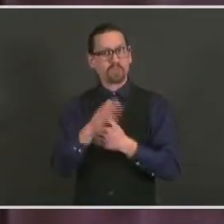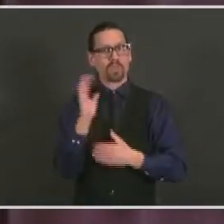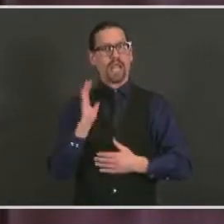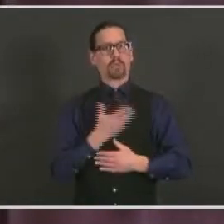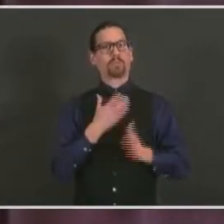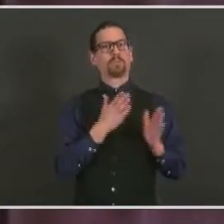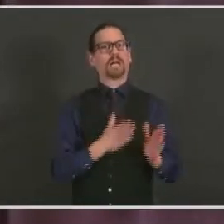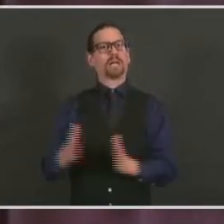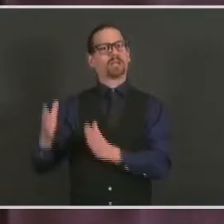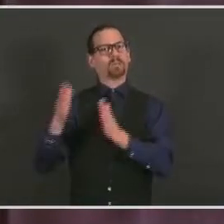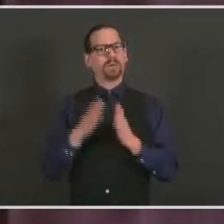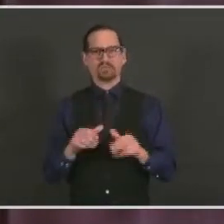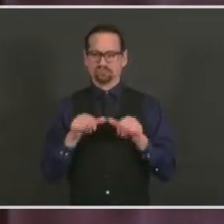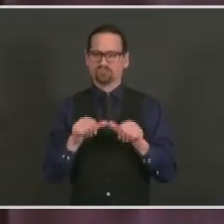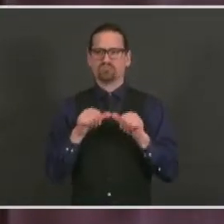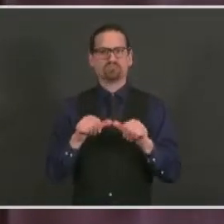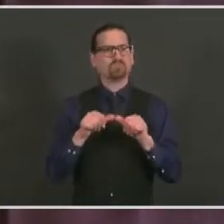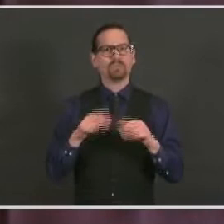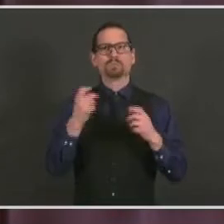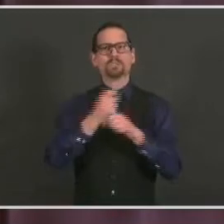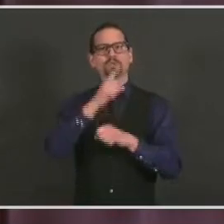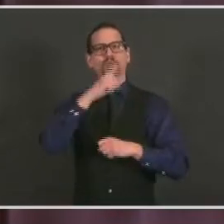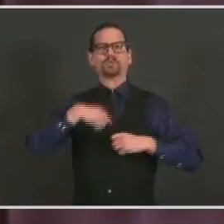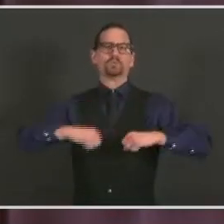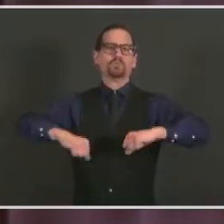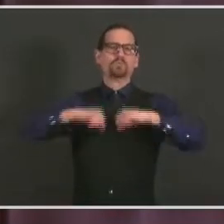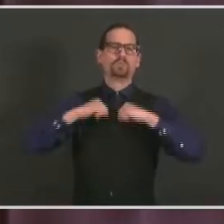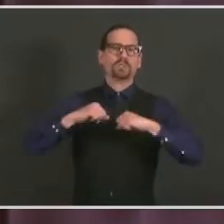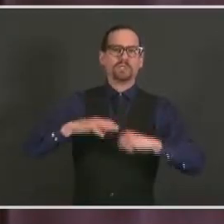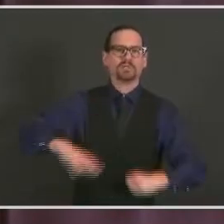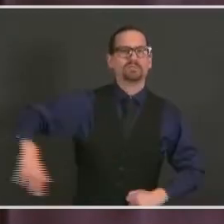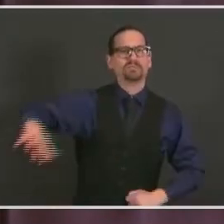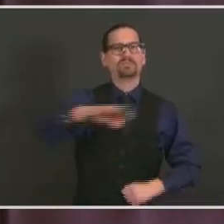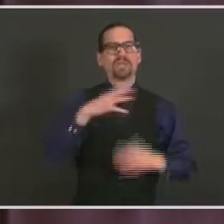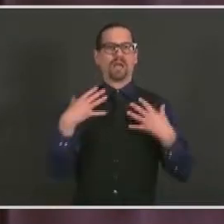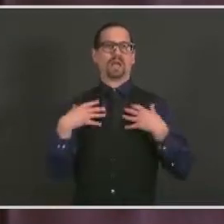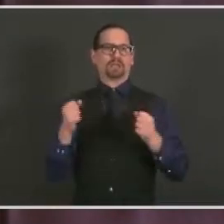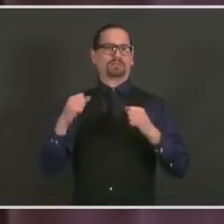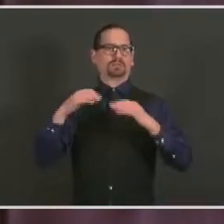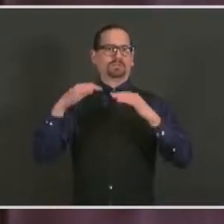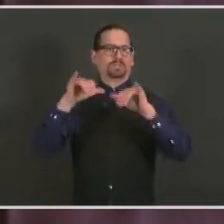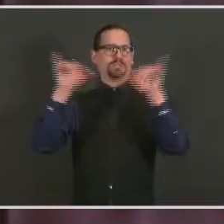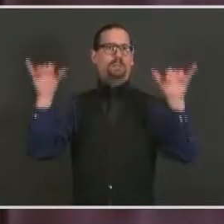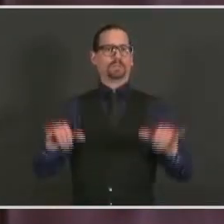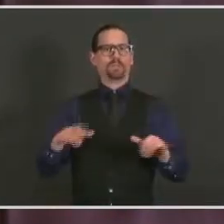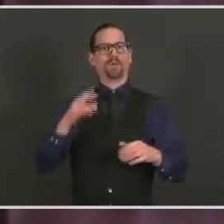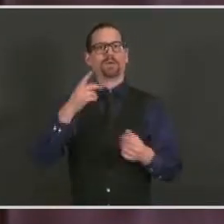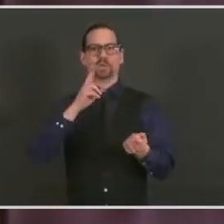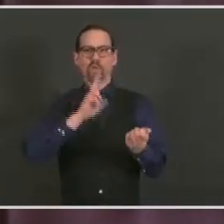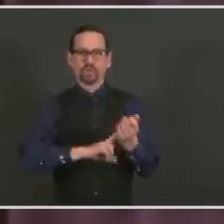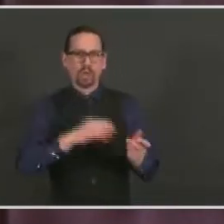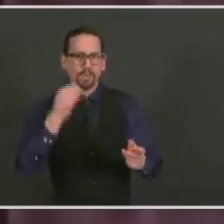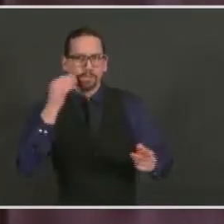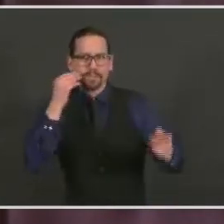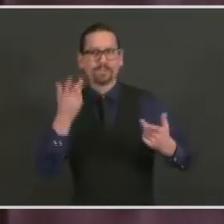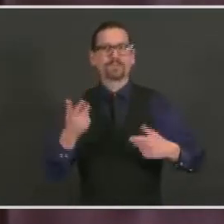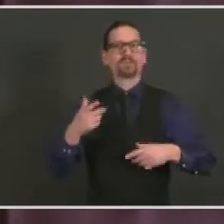FOR YOU IS THAT IT'S WORKING. OUR EARLY APPROACH TO VACCINATING IS ALLOWING US TO PRESERVE OUR HEALTH CARE SYSTEM AND IT'S PROTECTING